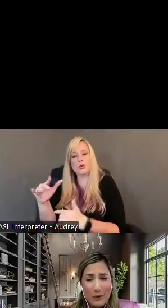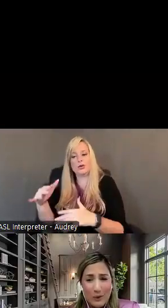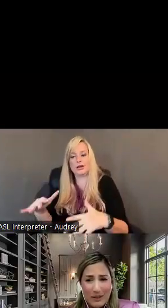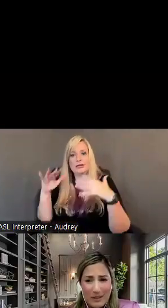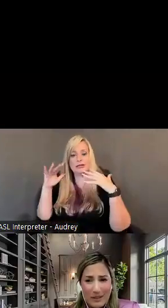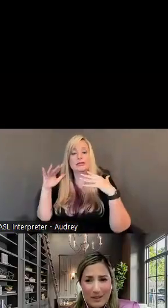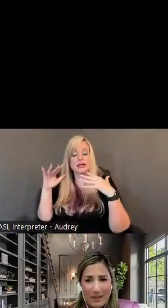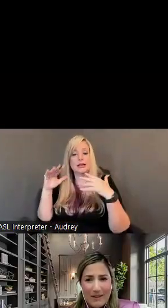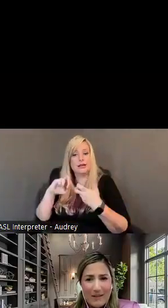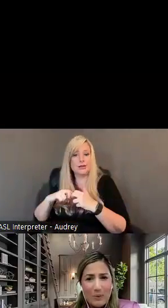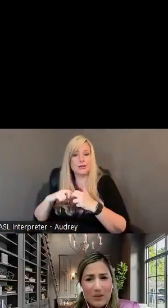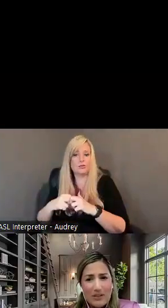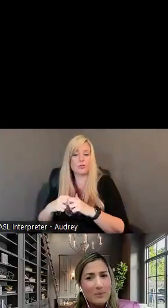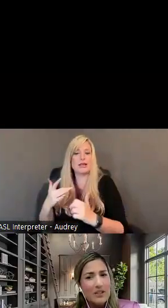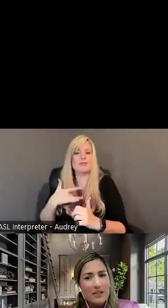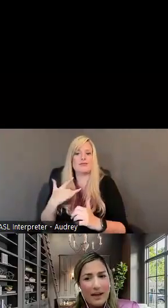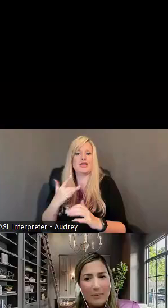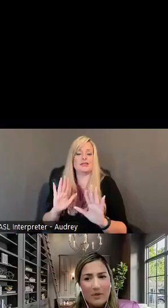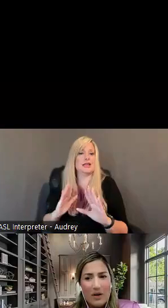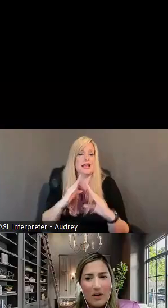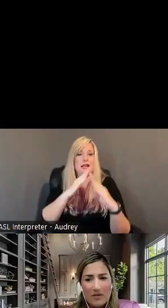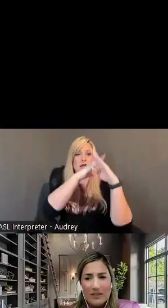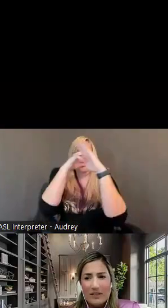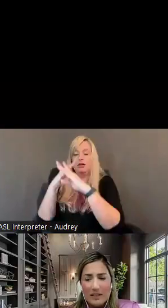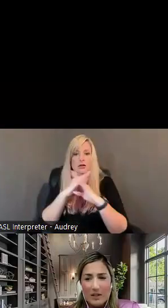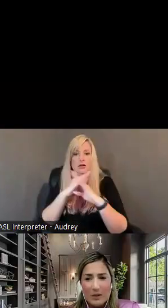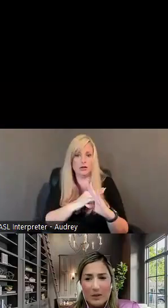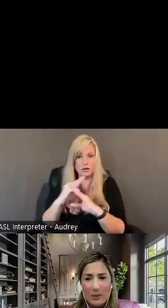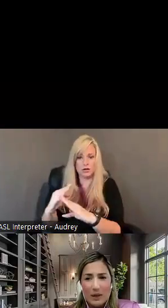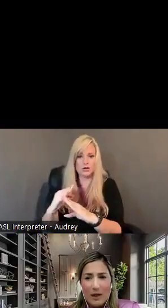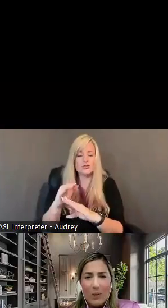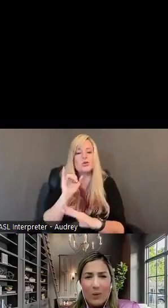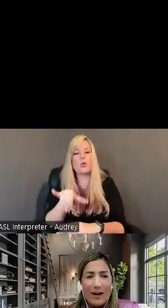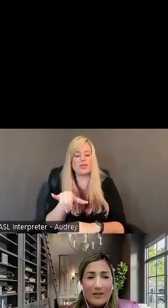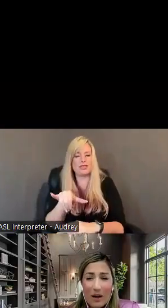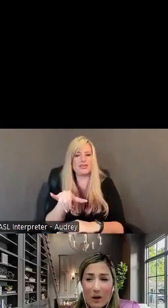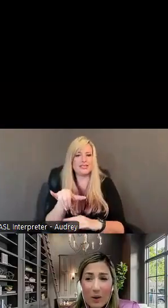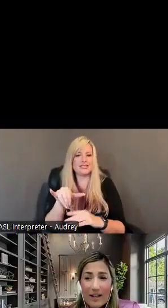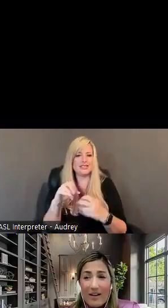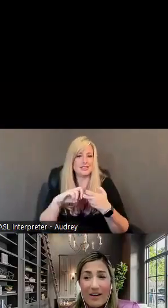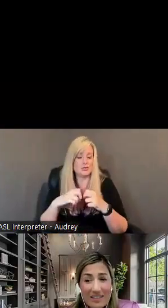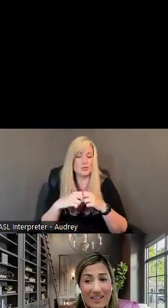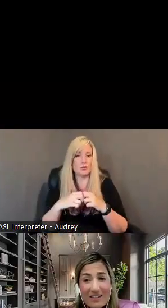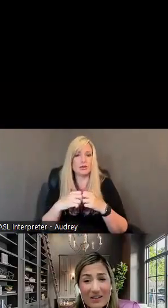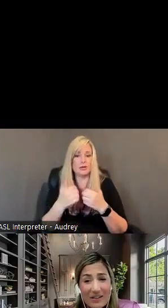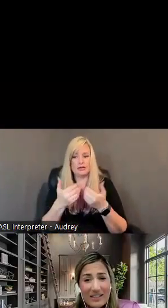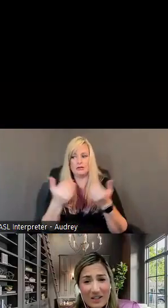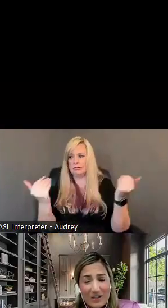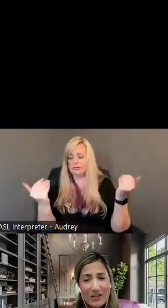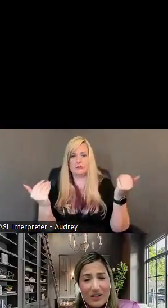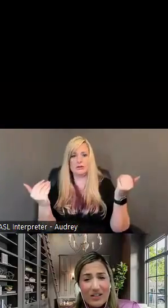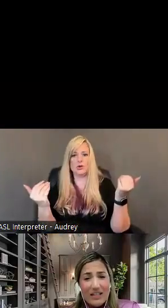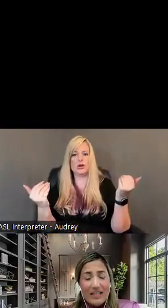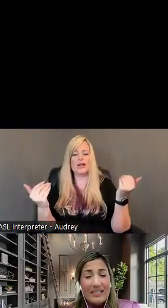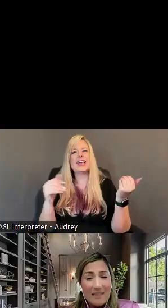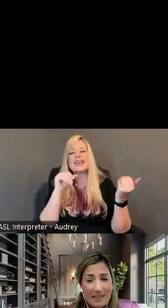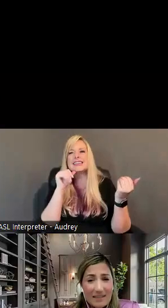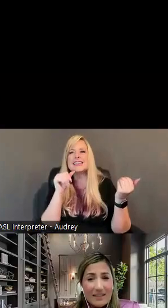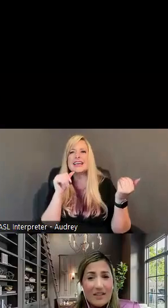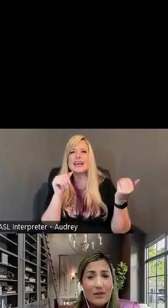course. This perception gap often leads to, while not quite hostile architecture, it does lead to